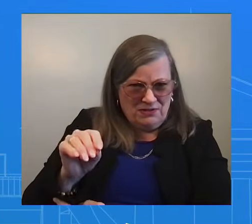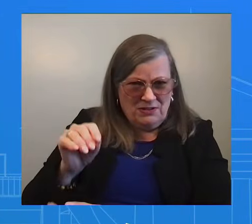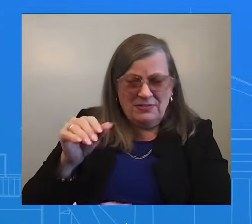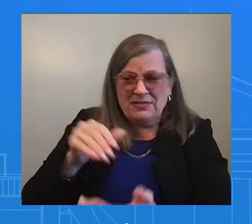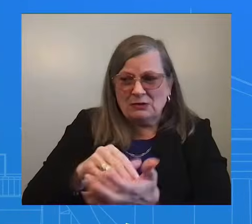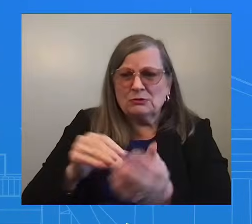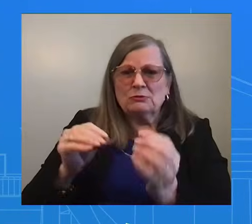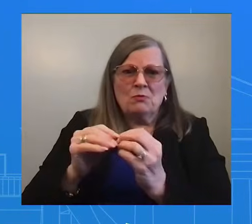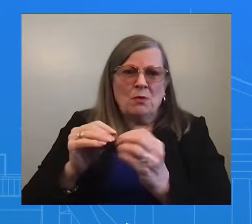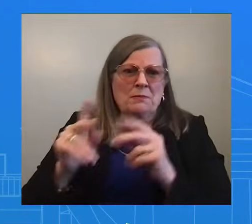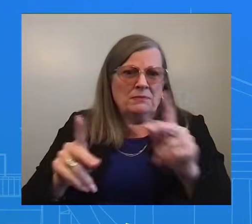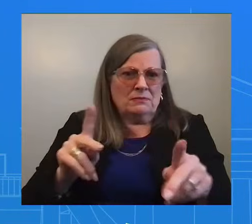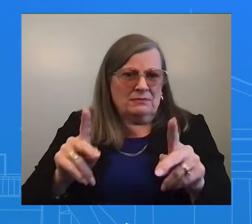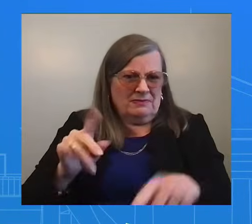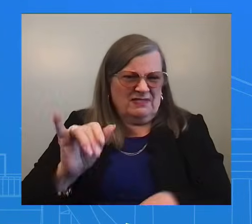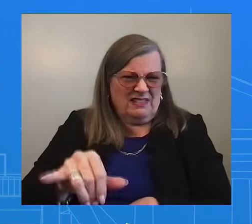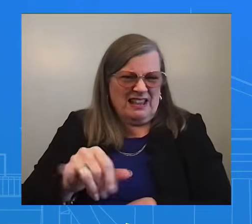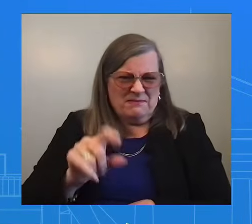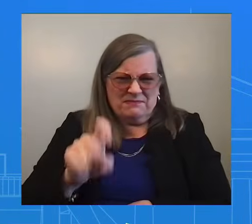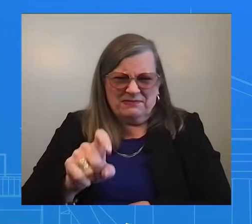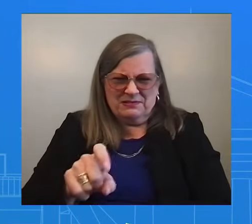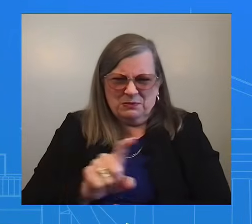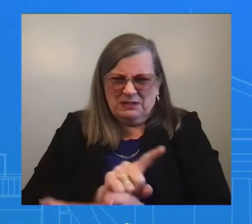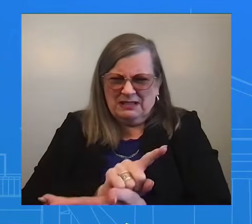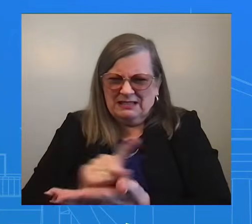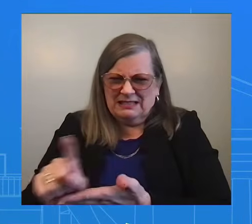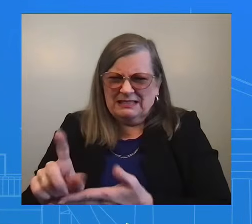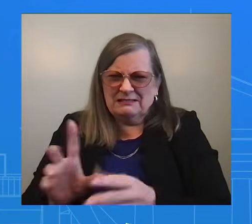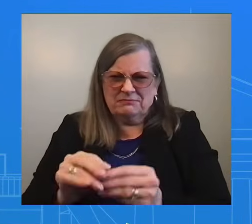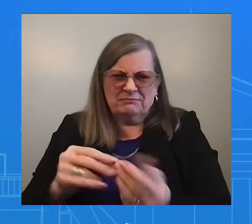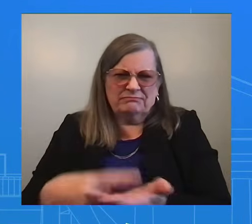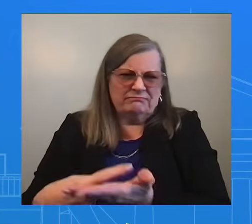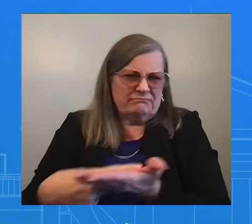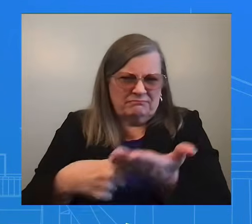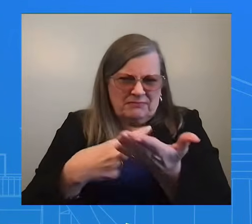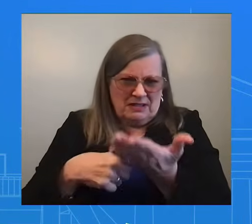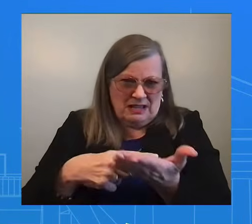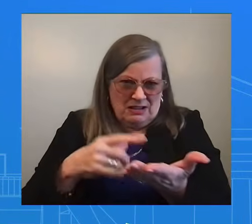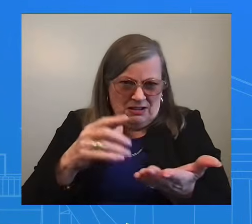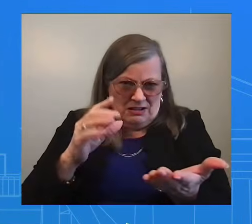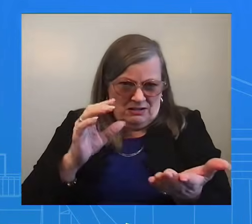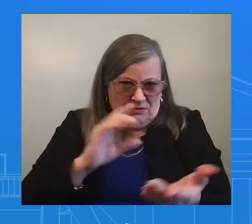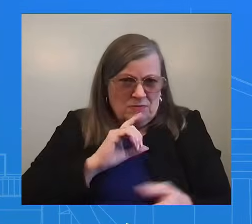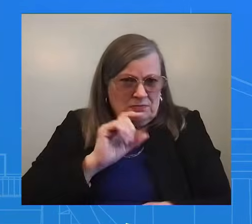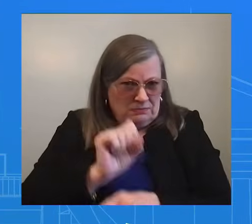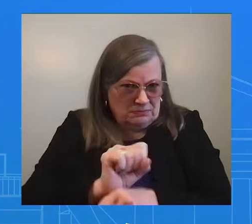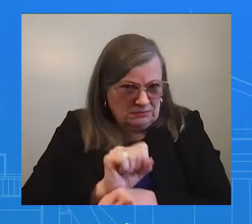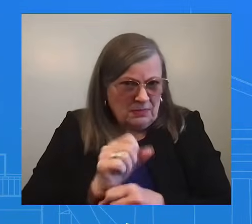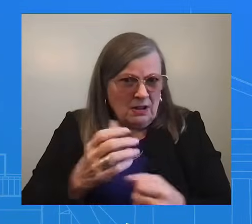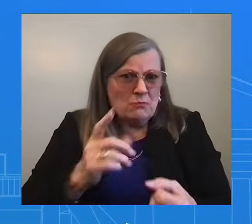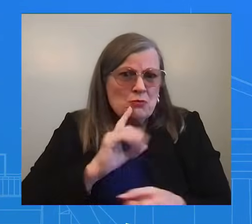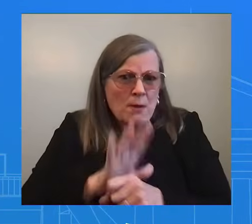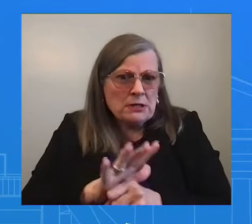was there any new commitment from these companies? Did they say they could produce even more vaccines in this winter season if that's needed?